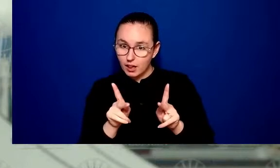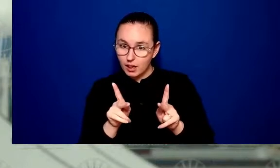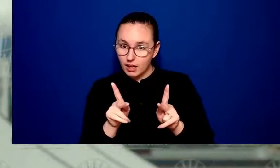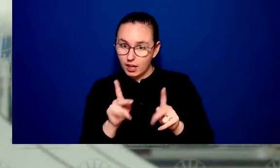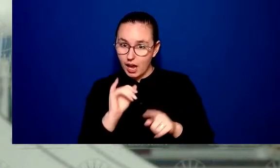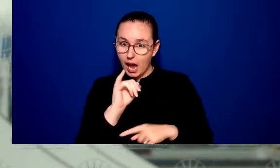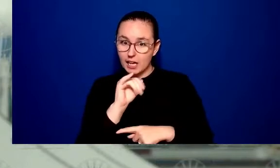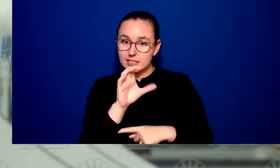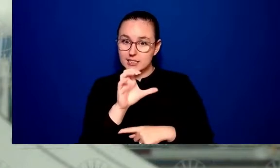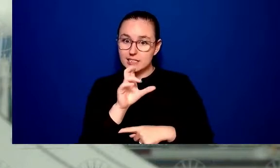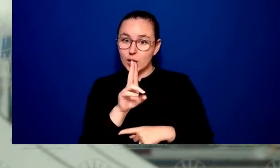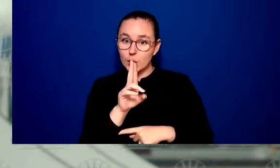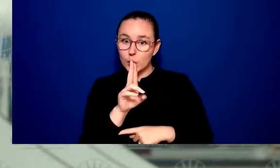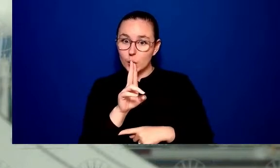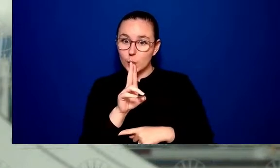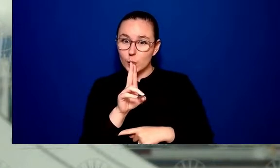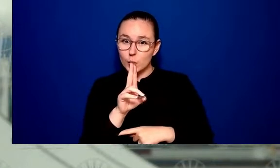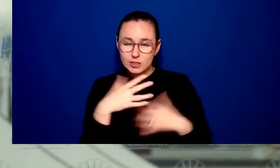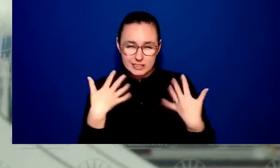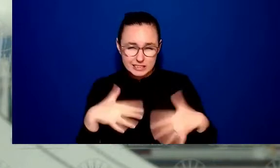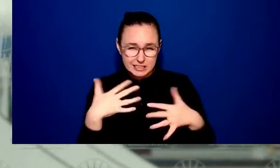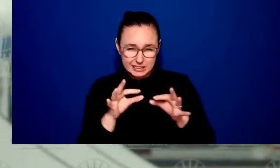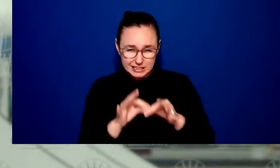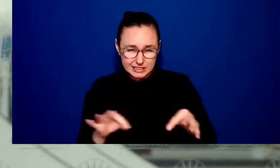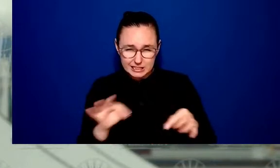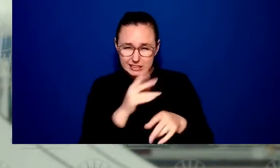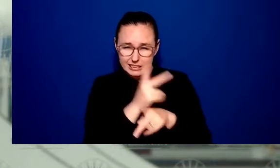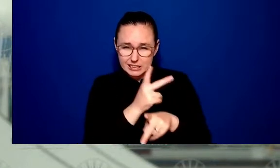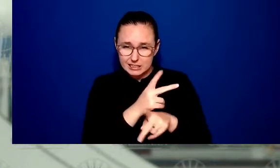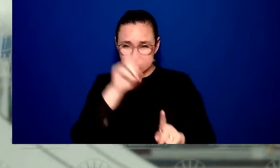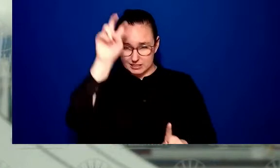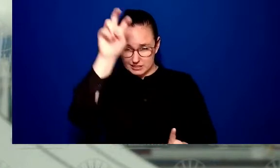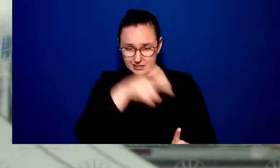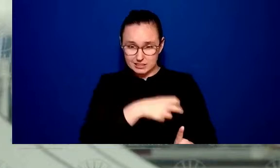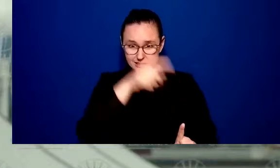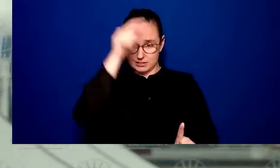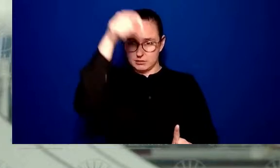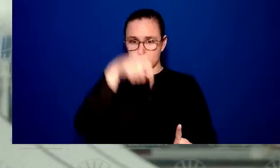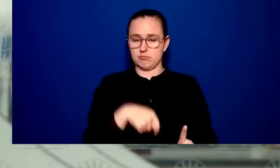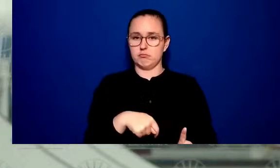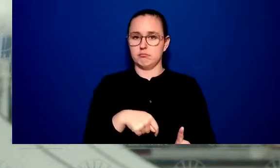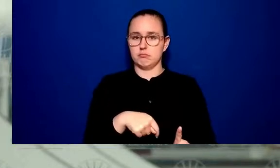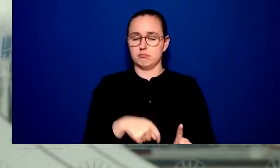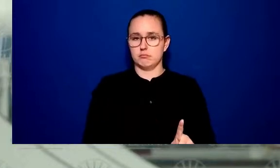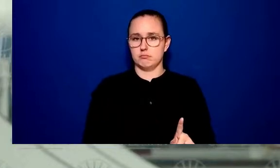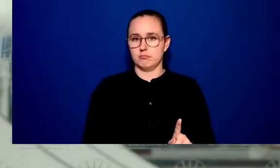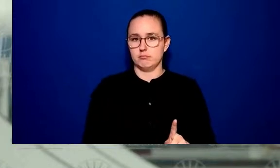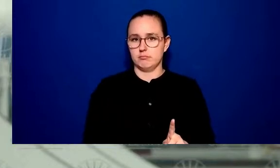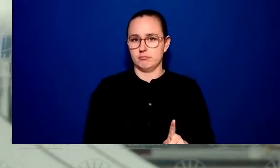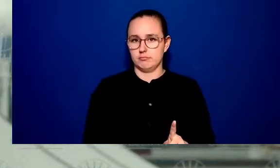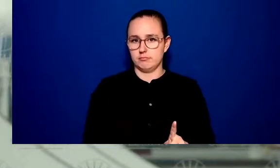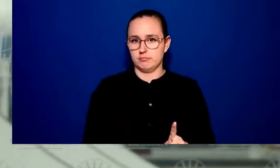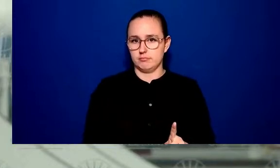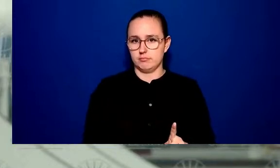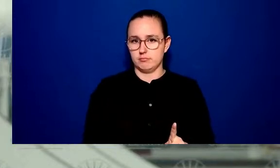critical care today. In hospitals in the South. There